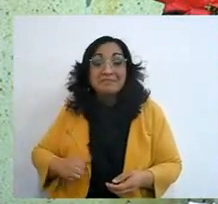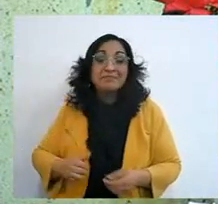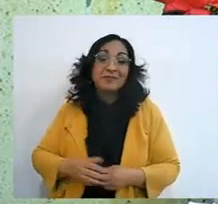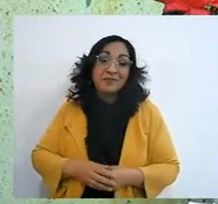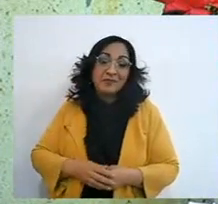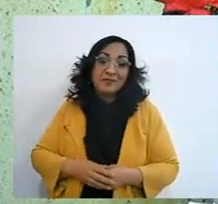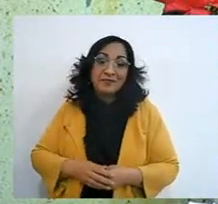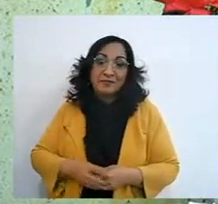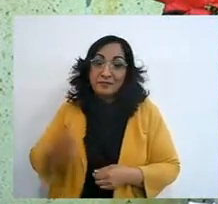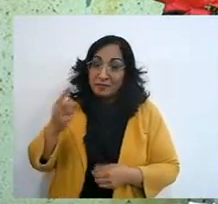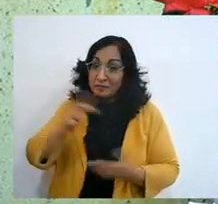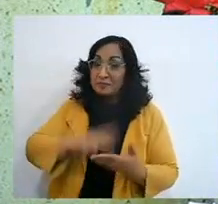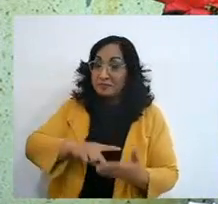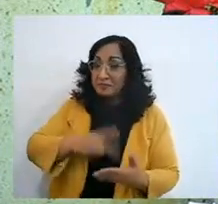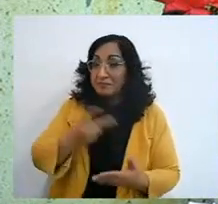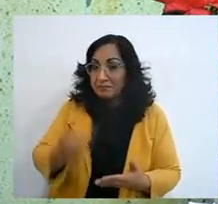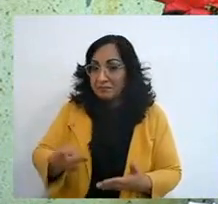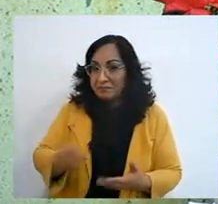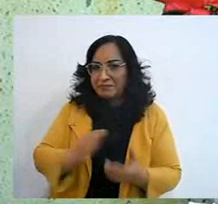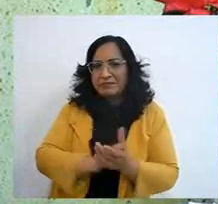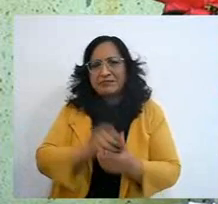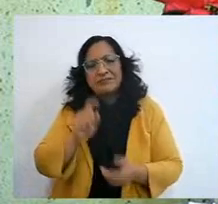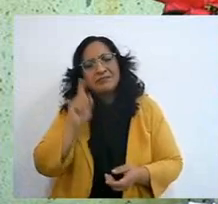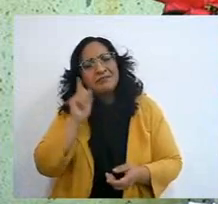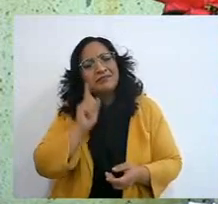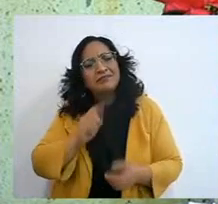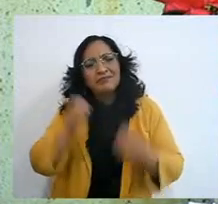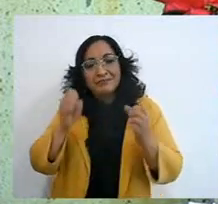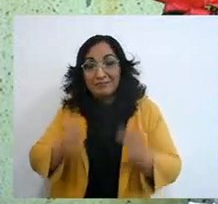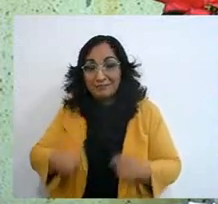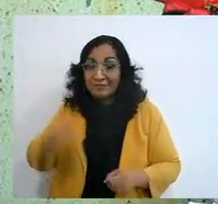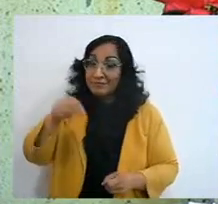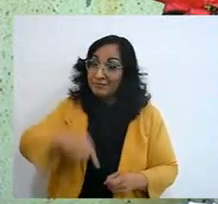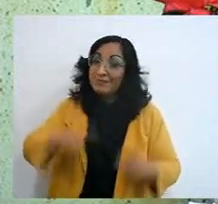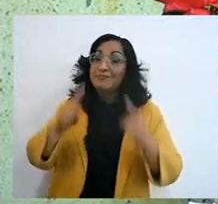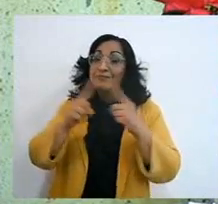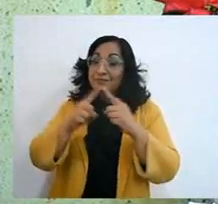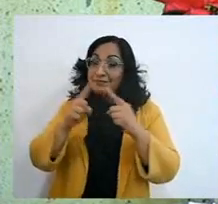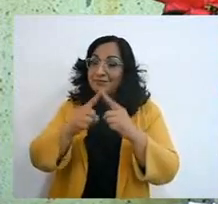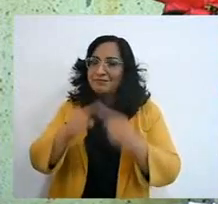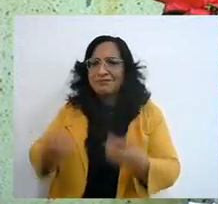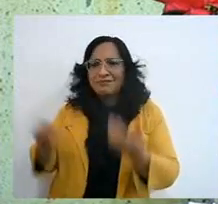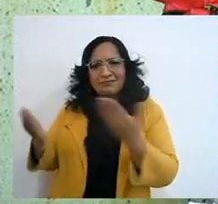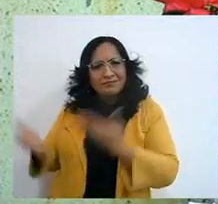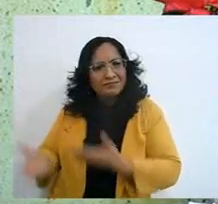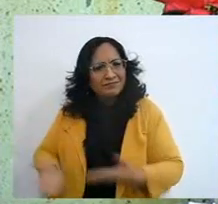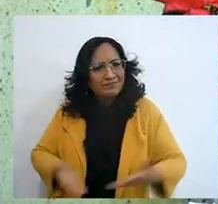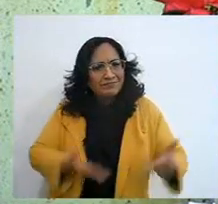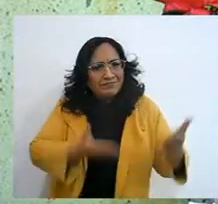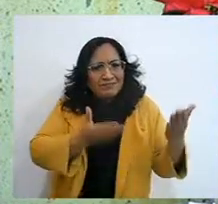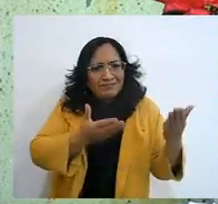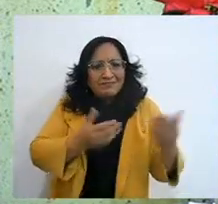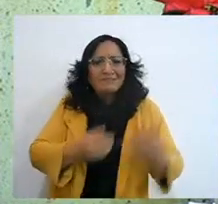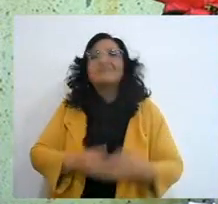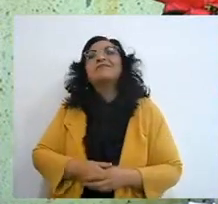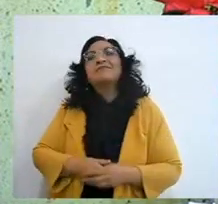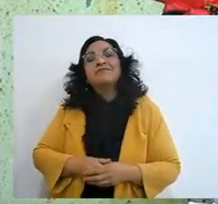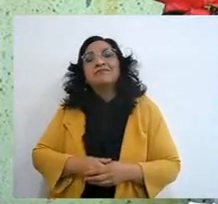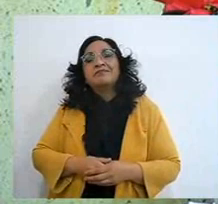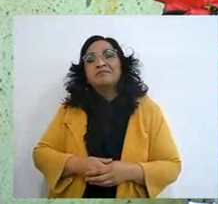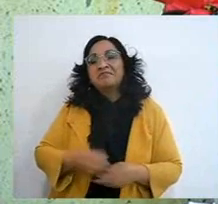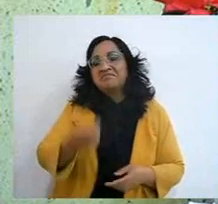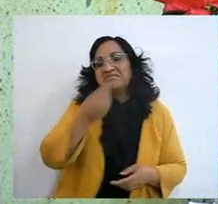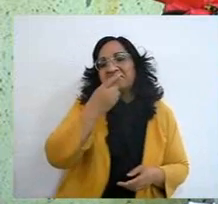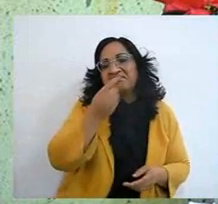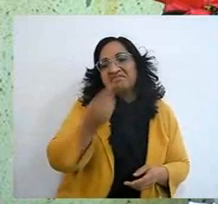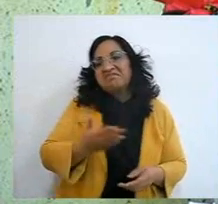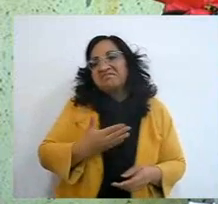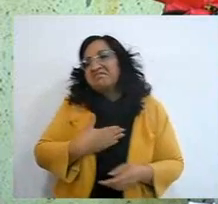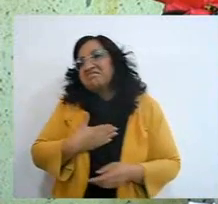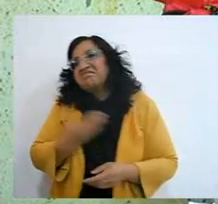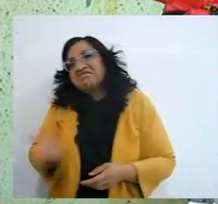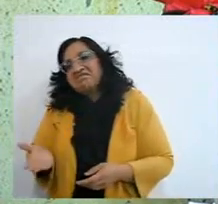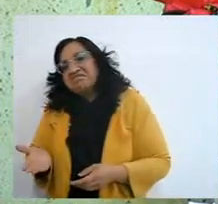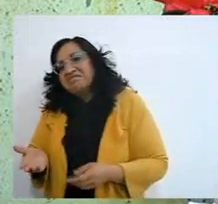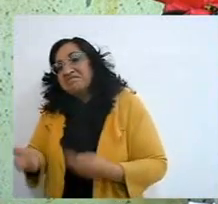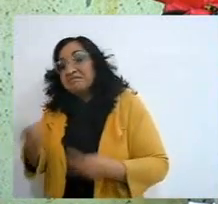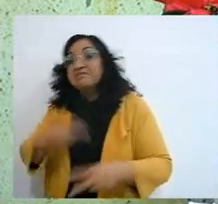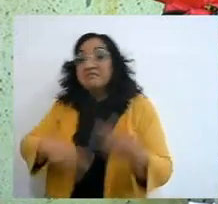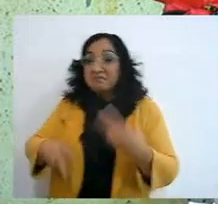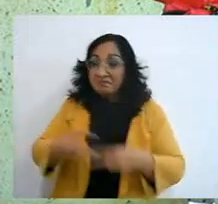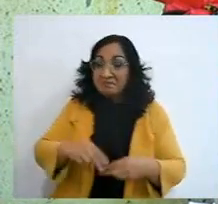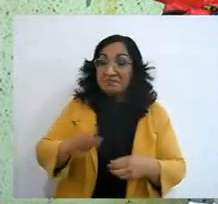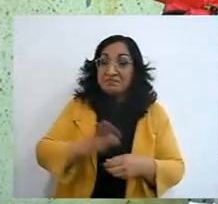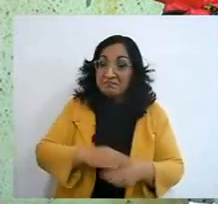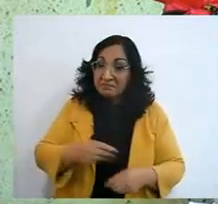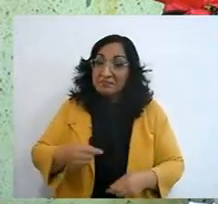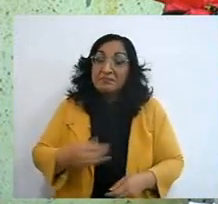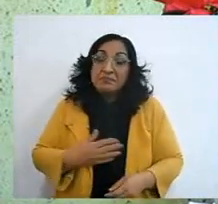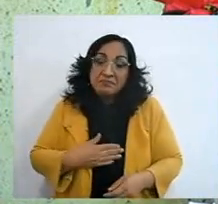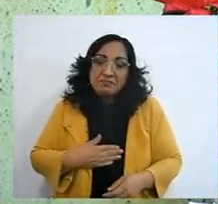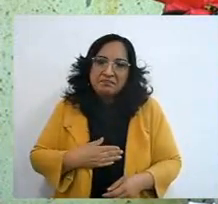and one time, well my wife was already in ReViVe, she left and said, hey, are you coming for me and the children? Yes I go,